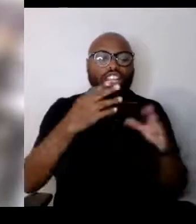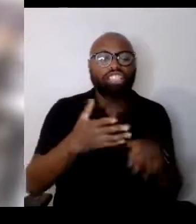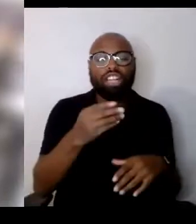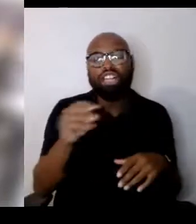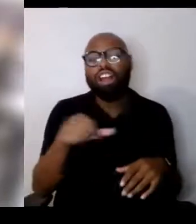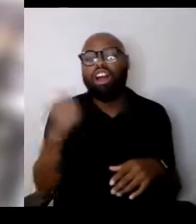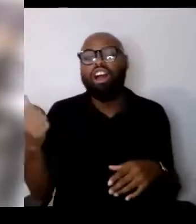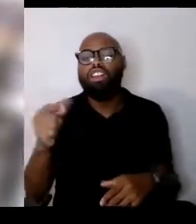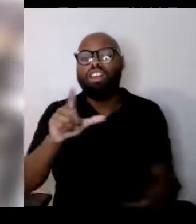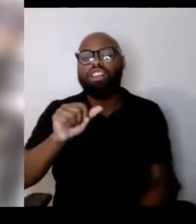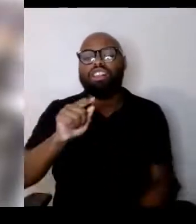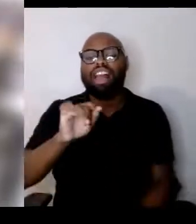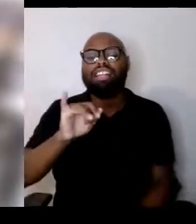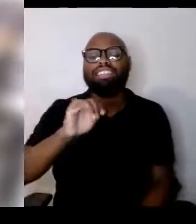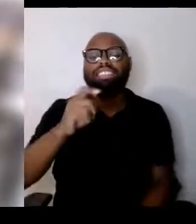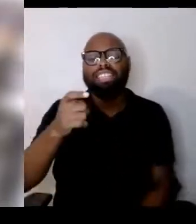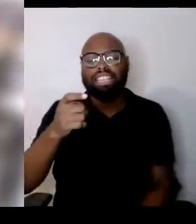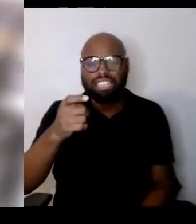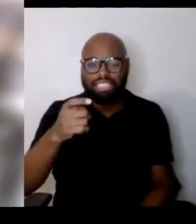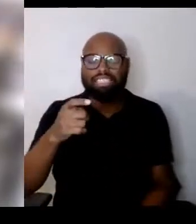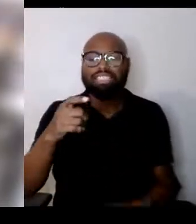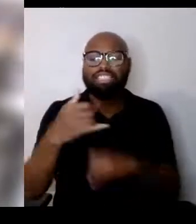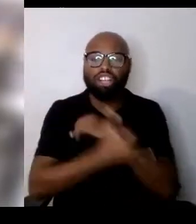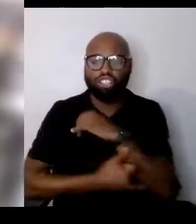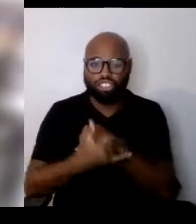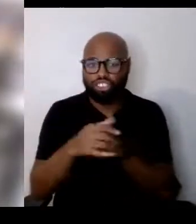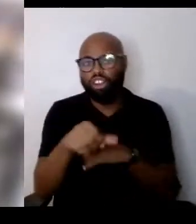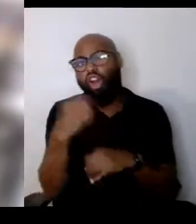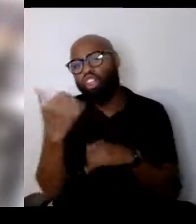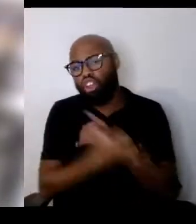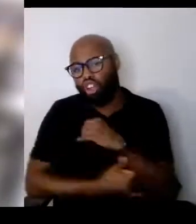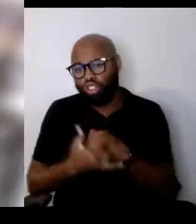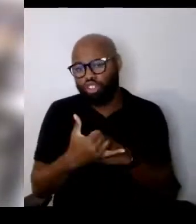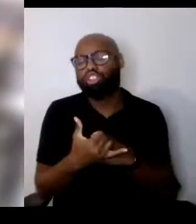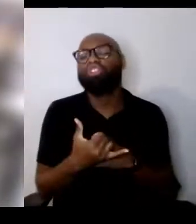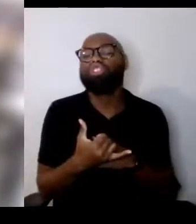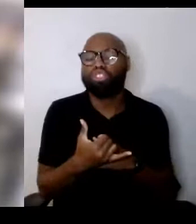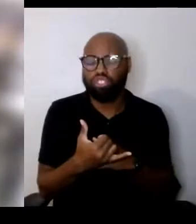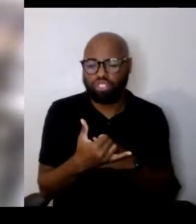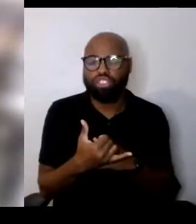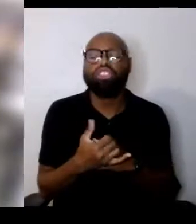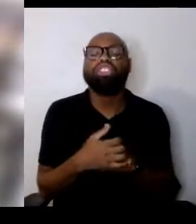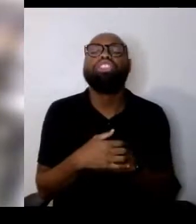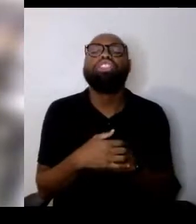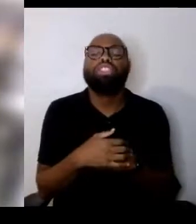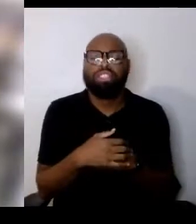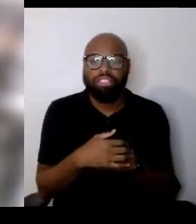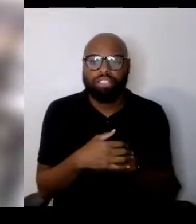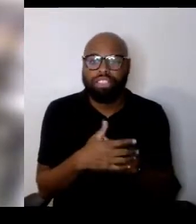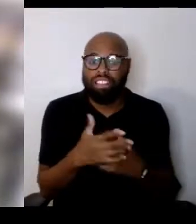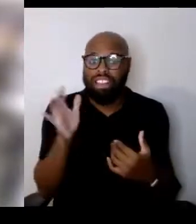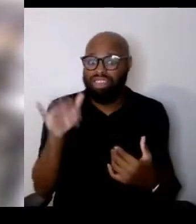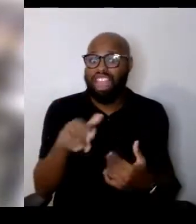and other African countries that were involved in there. It was racist essentially, that's what it was,